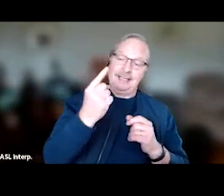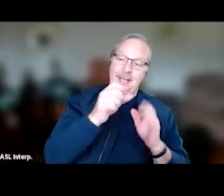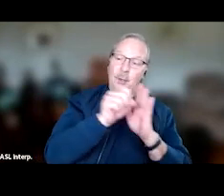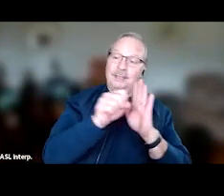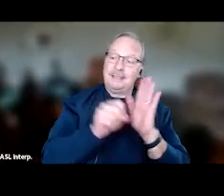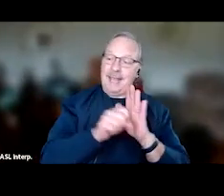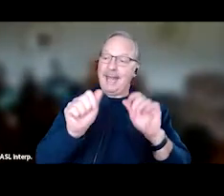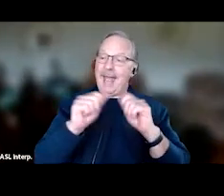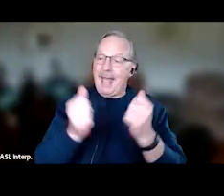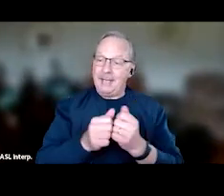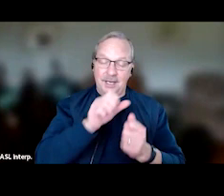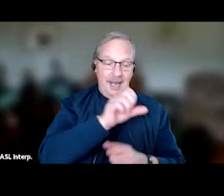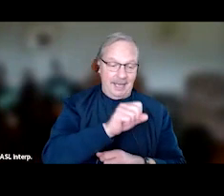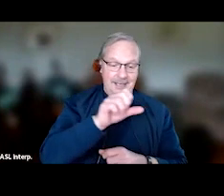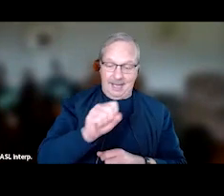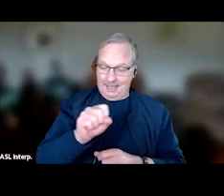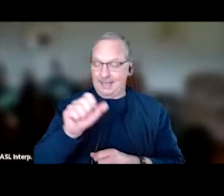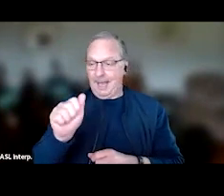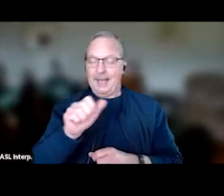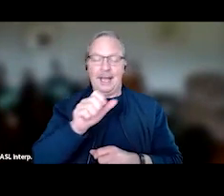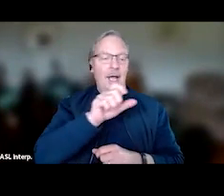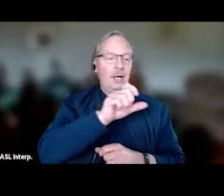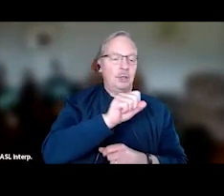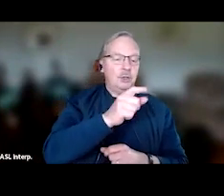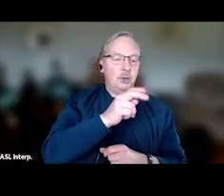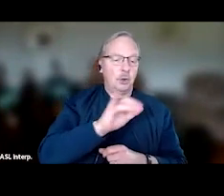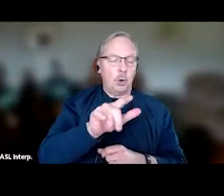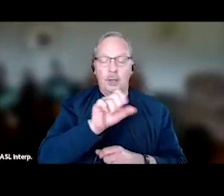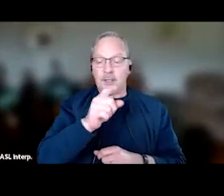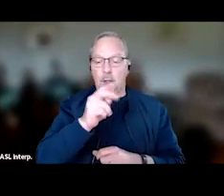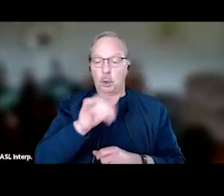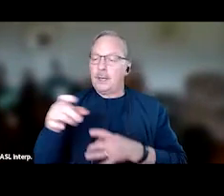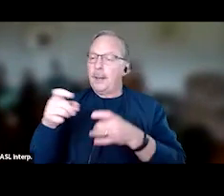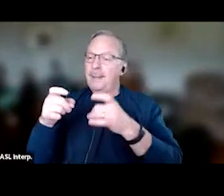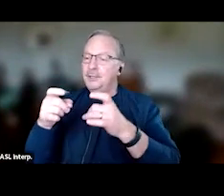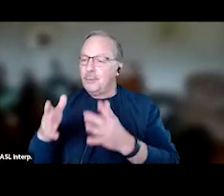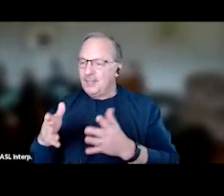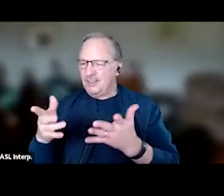Oftentimes, it's, right, the Social Security Administration, so that can get confusing sometimes.